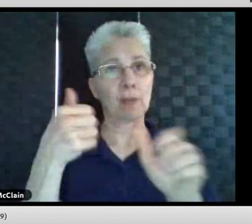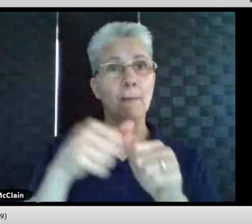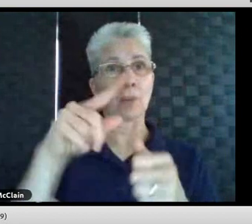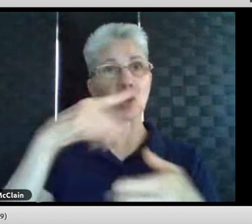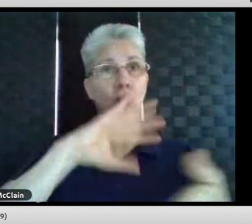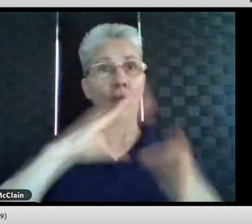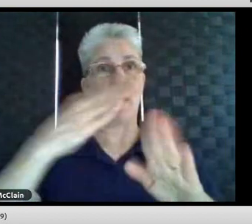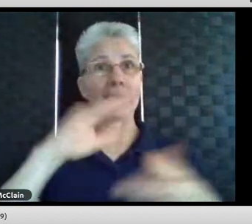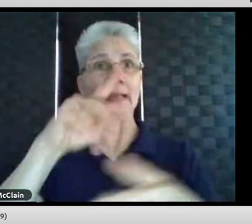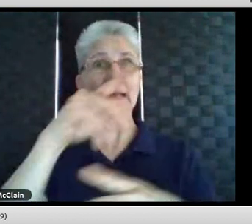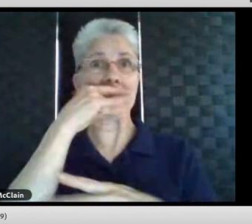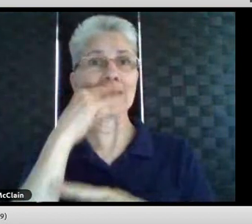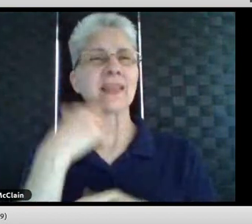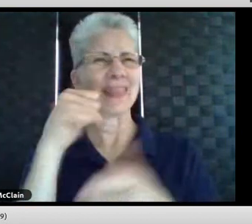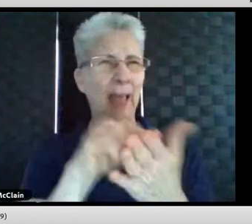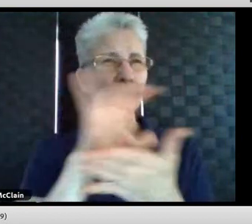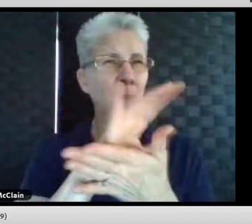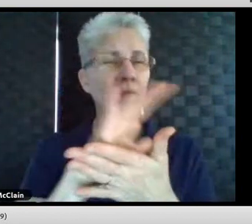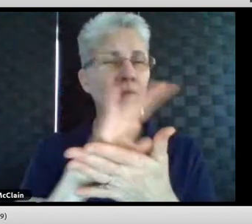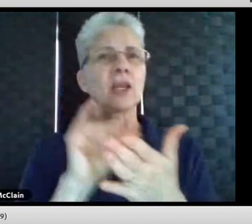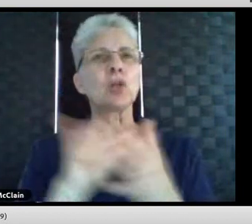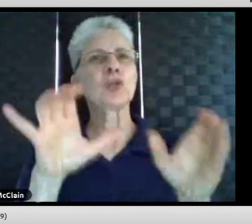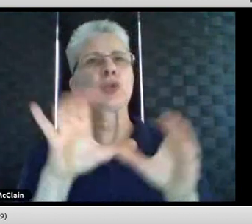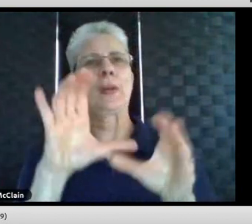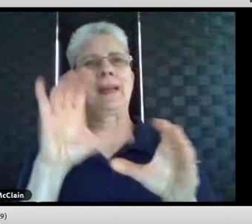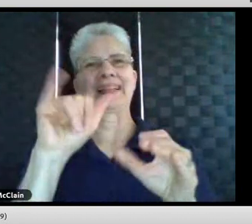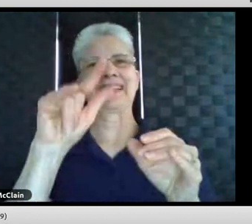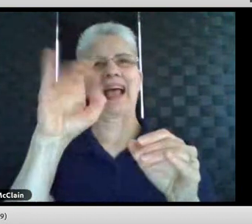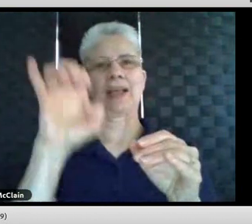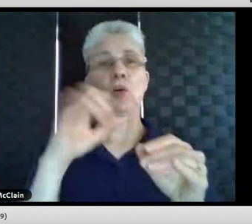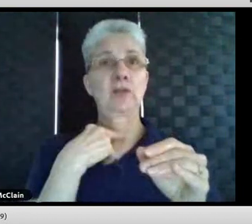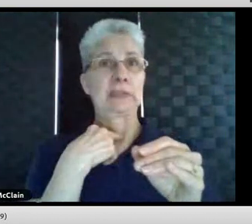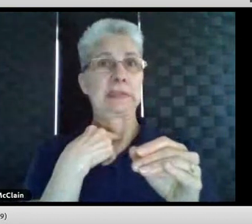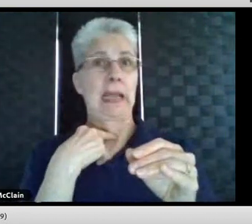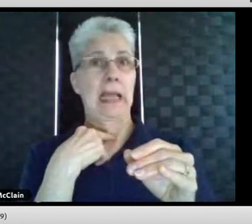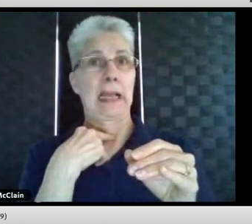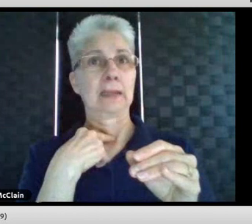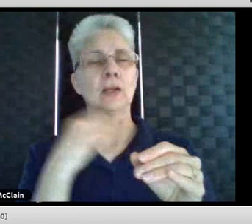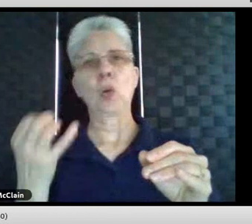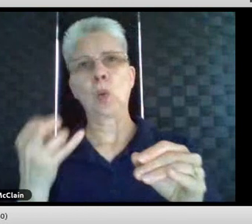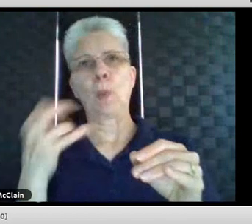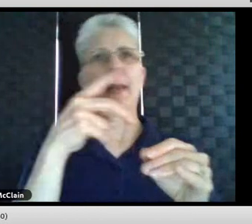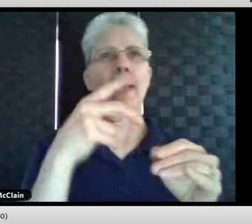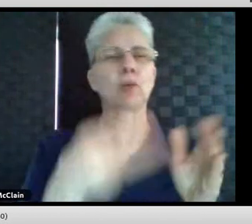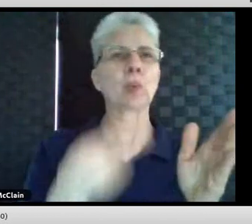You're just kind of performing this cycle, and if you get stuck in a cycle, you go back and you repeat it.